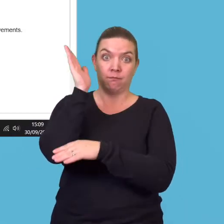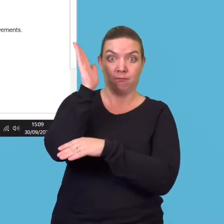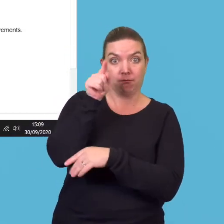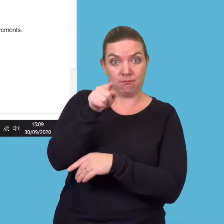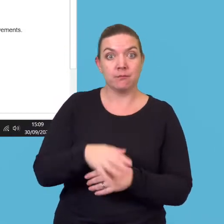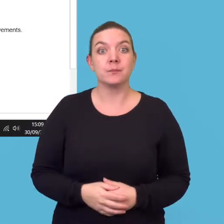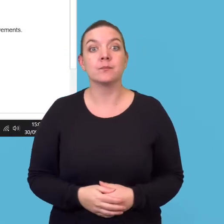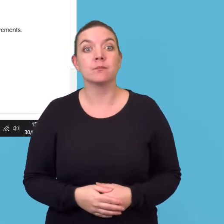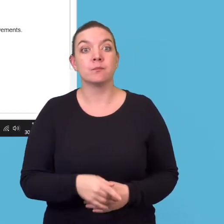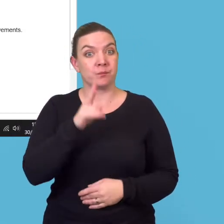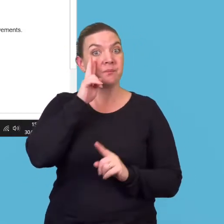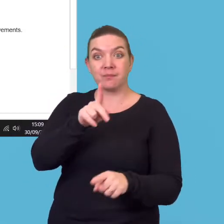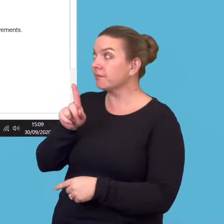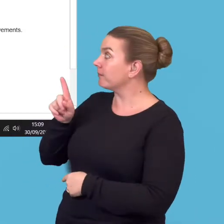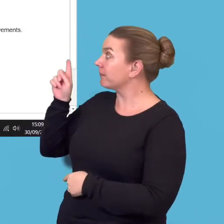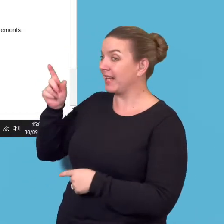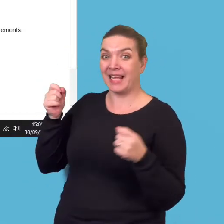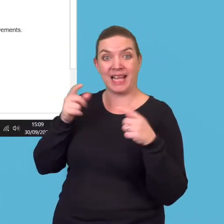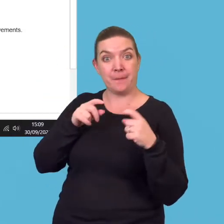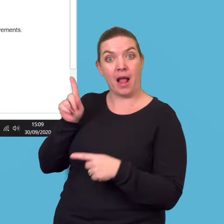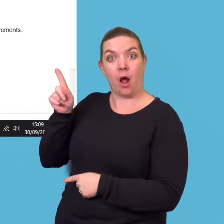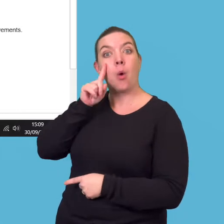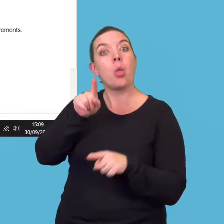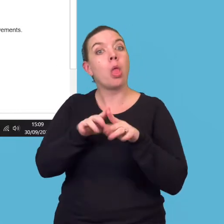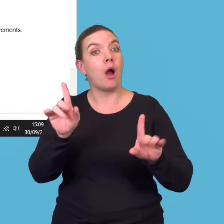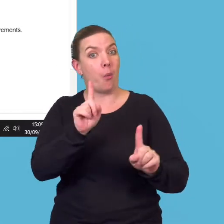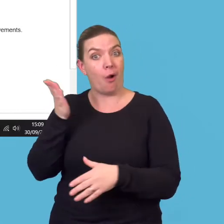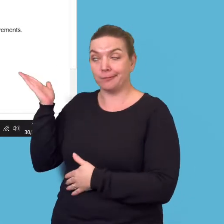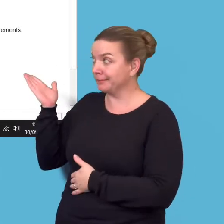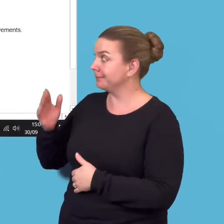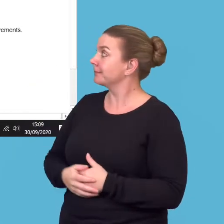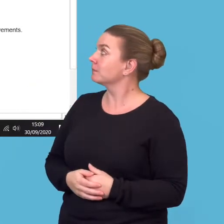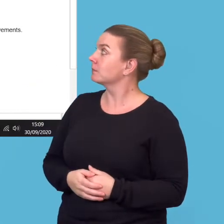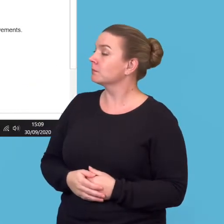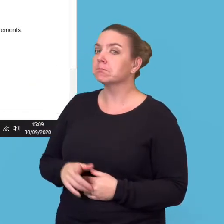To access Blackboard Collaborate and the live session, all you need to do is to click through